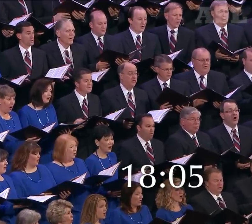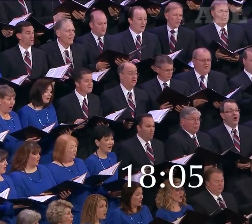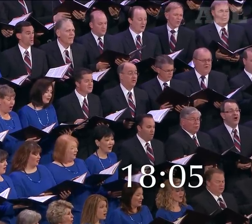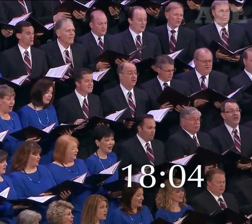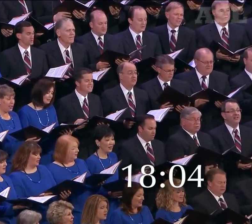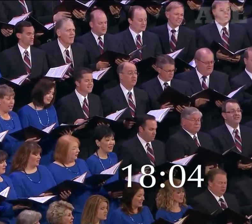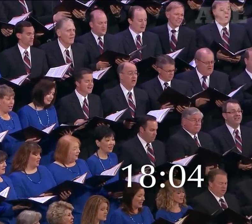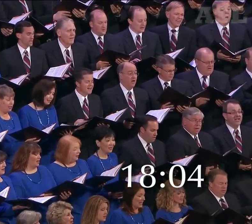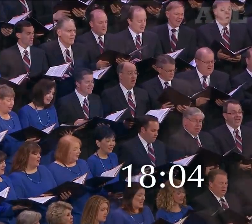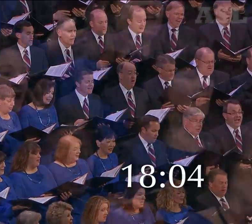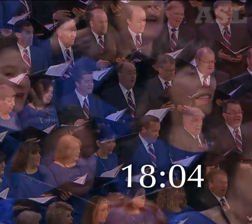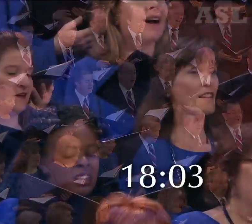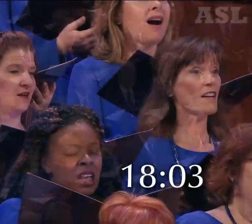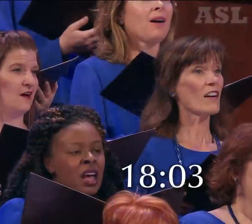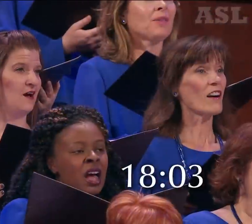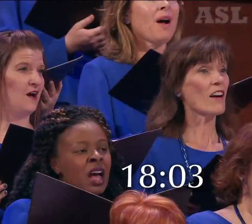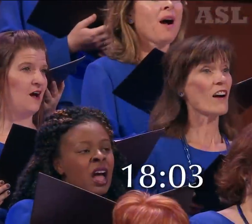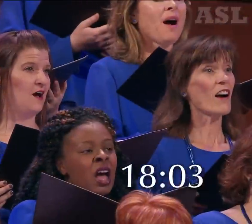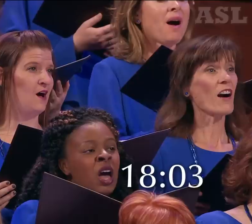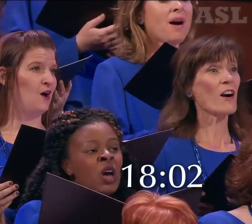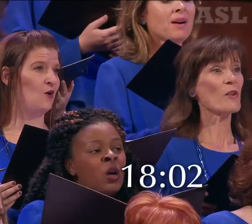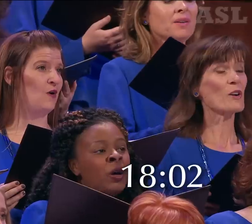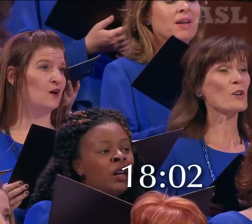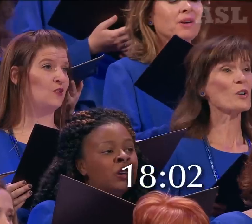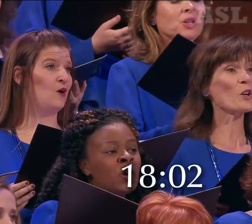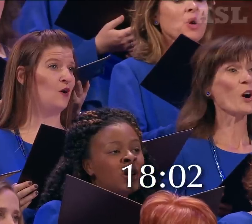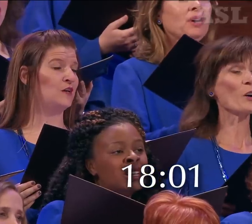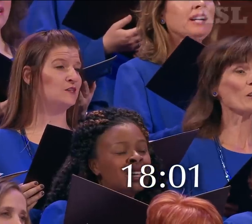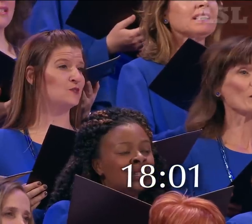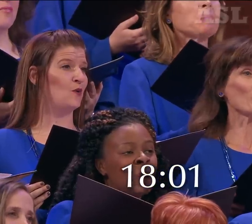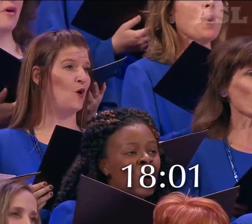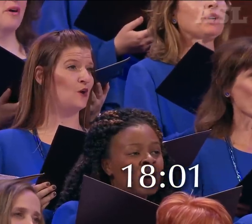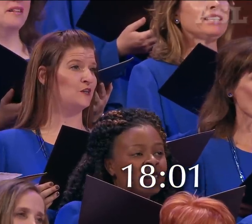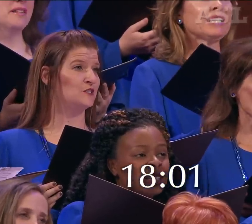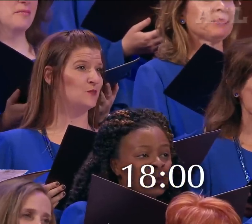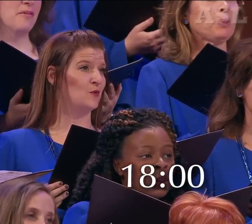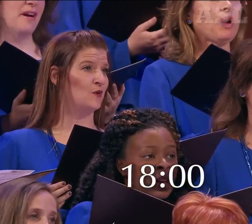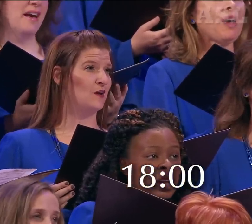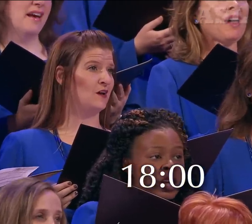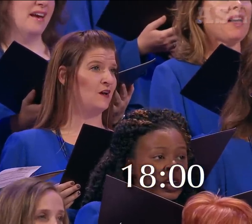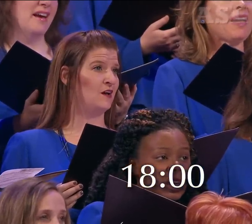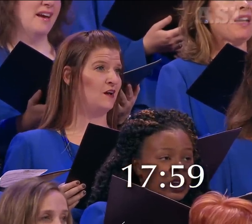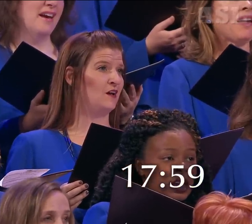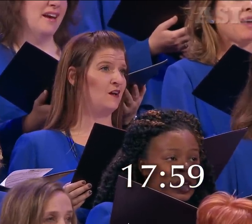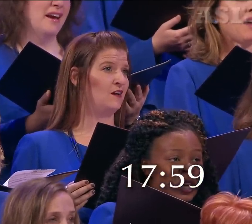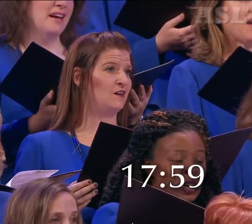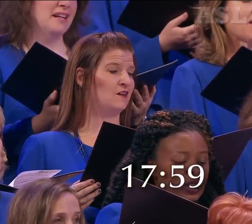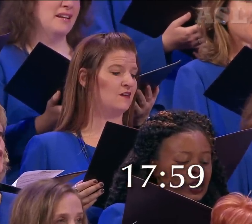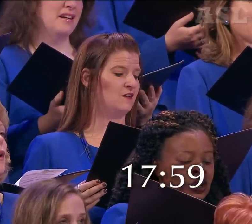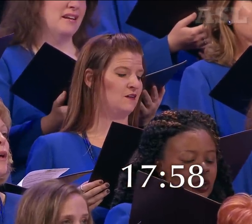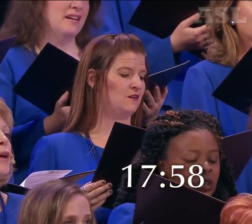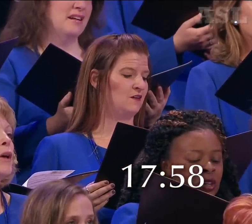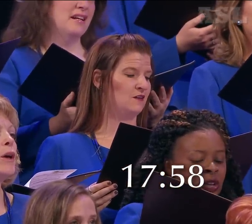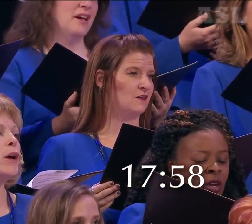THIS IS THE ENGLISH CLOSED CAPTION CHANNEL OF THE CHURCH OF JESUS CHRIST OF LATTER-DAY SAINTS.